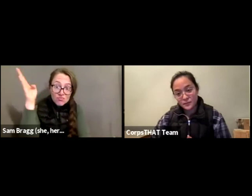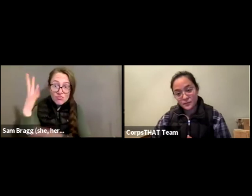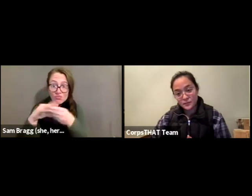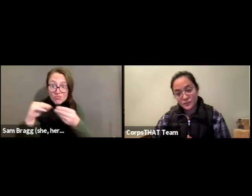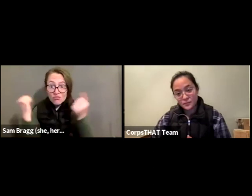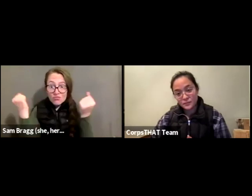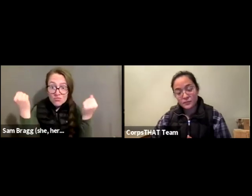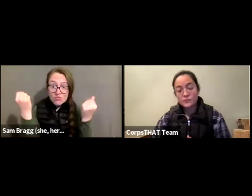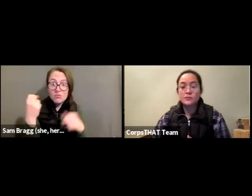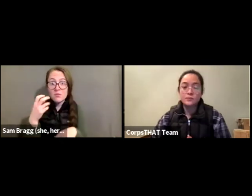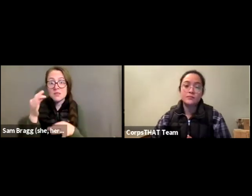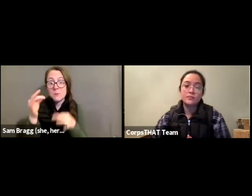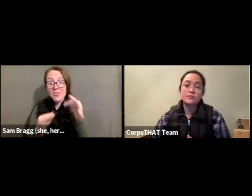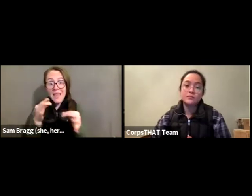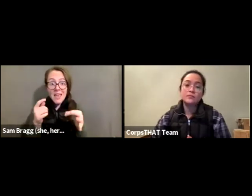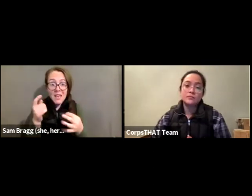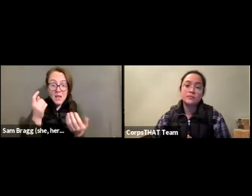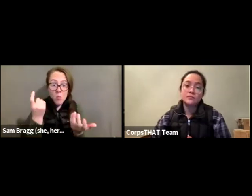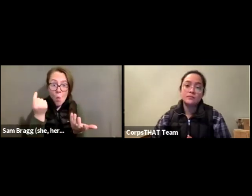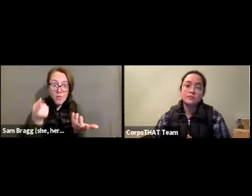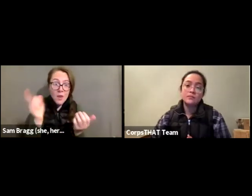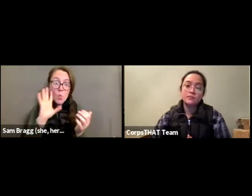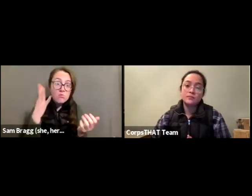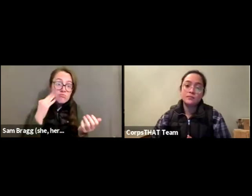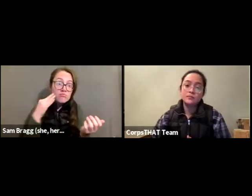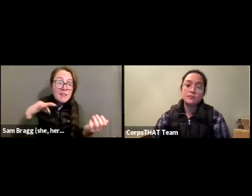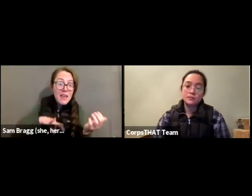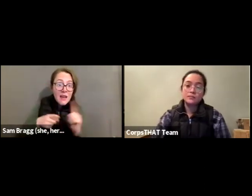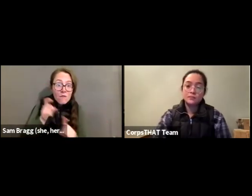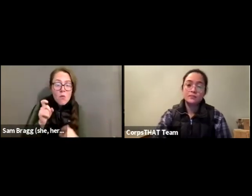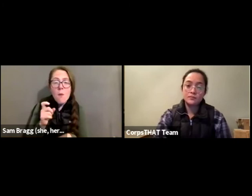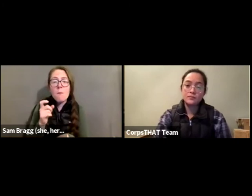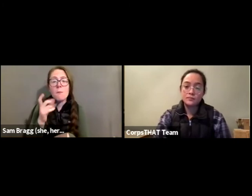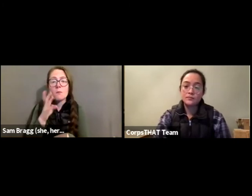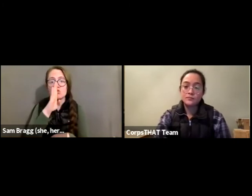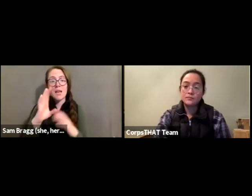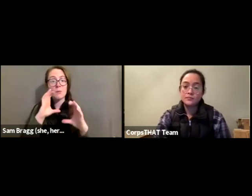if you can go into a deaf school and discuss and explain what they might experience there